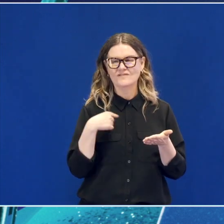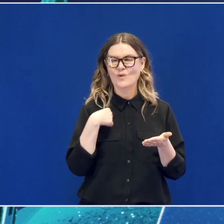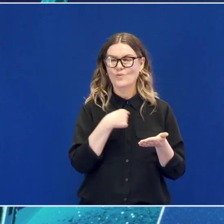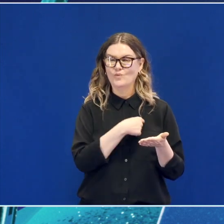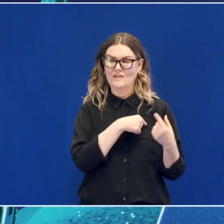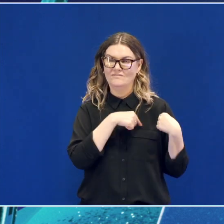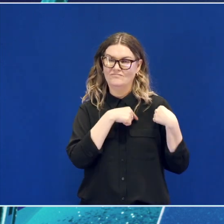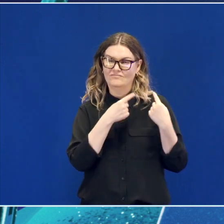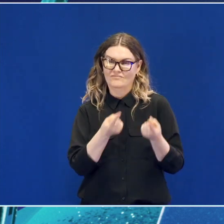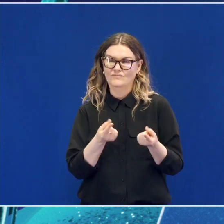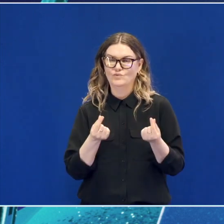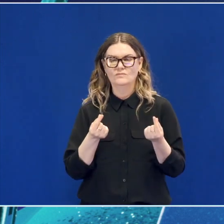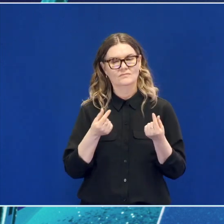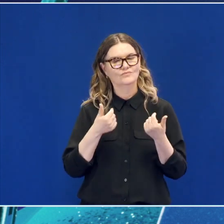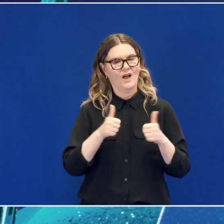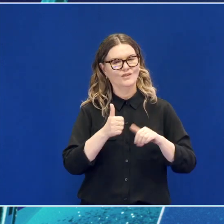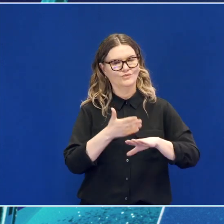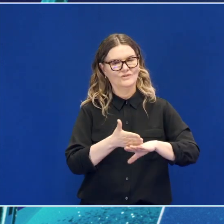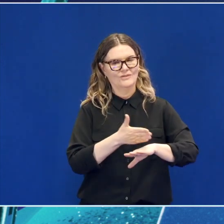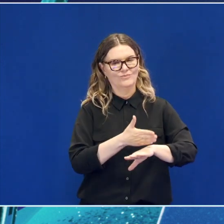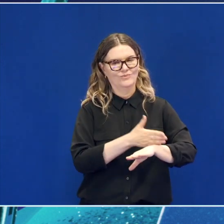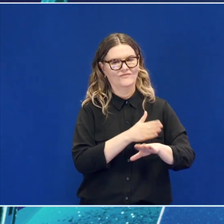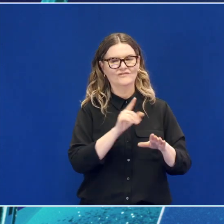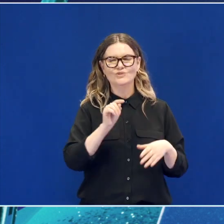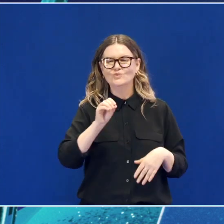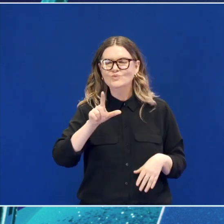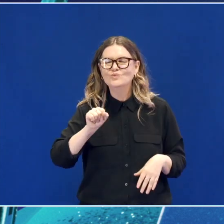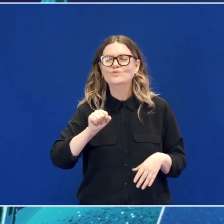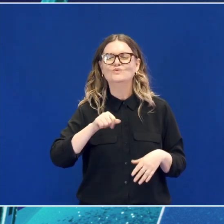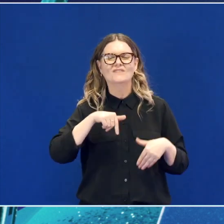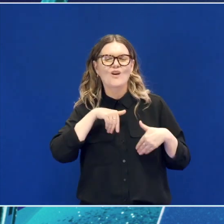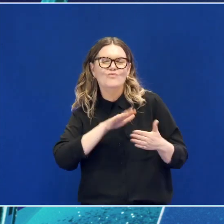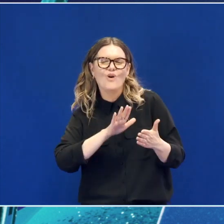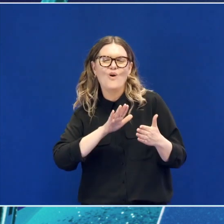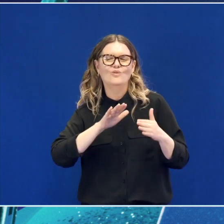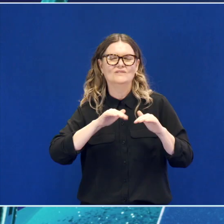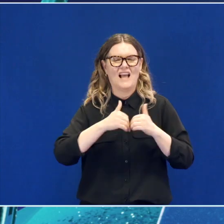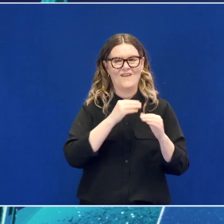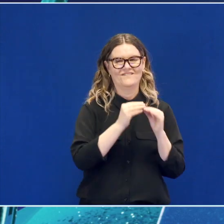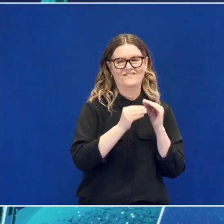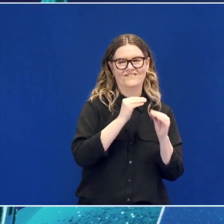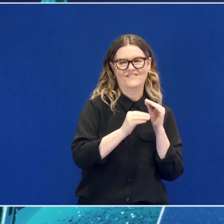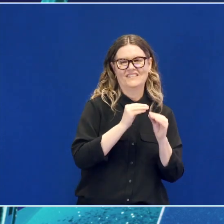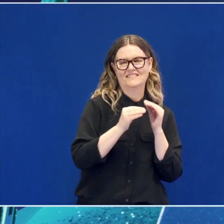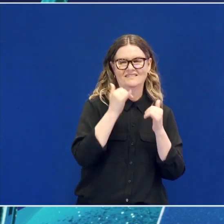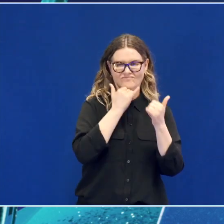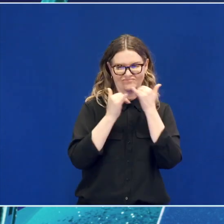and remediating accessibility bugs, but that work often comes late in the software development life cycle.